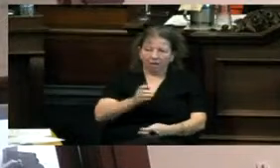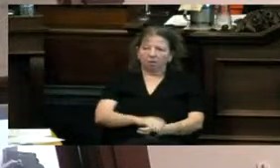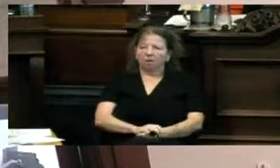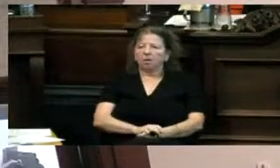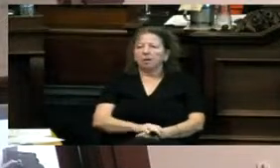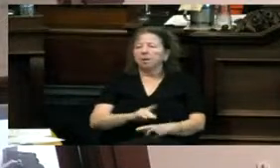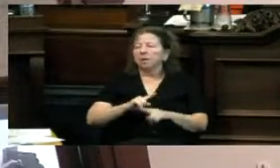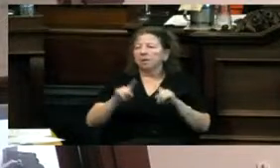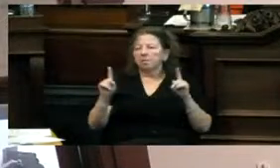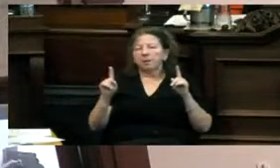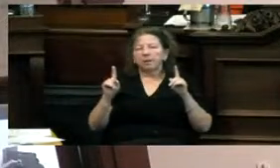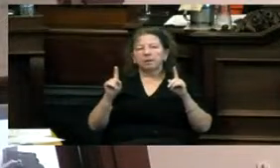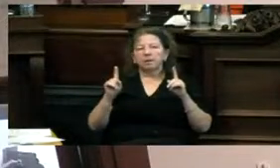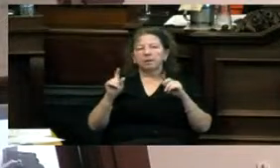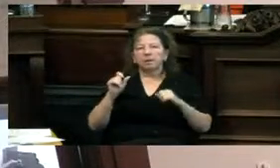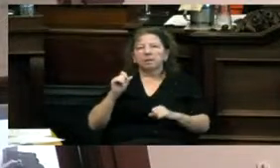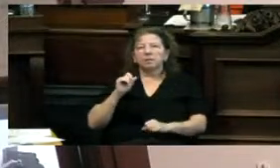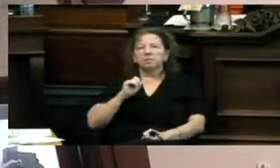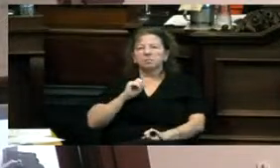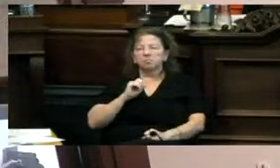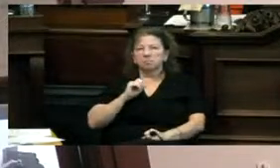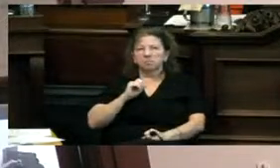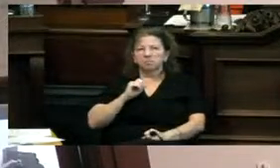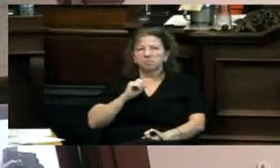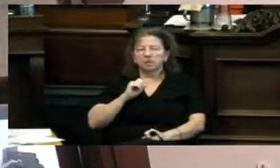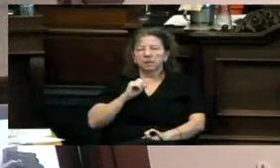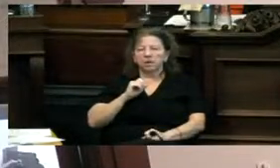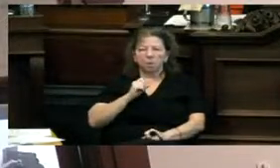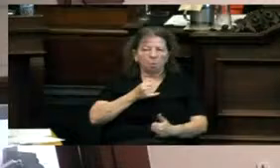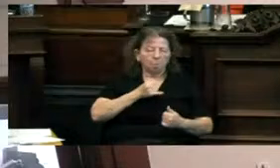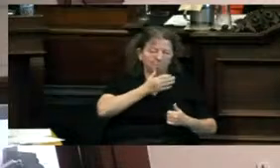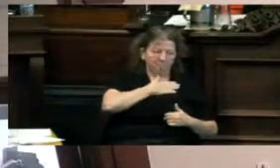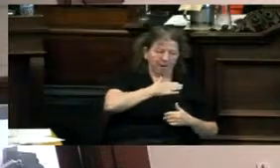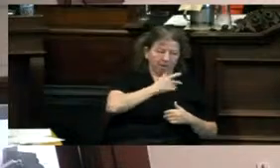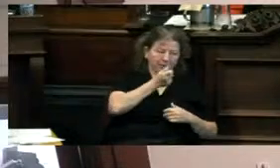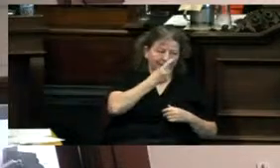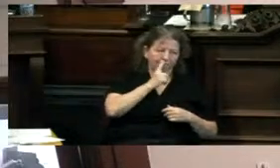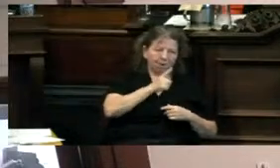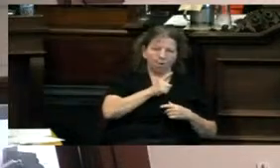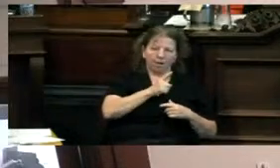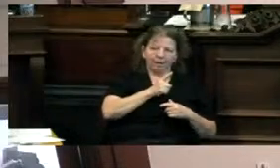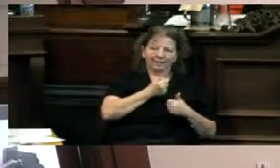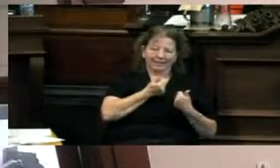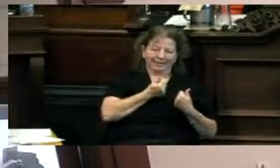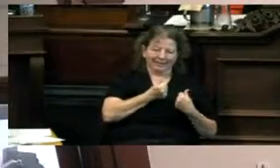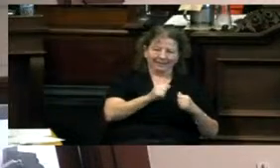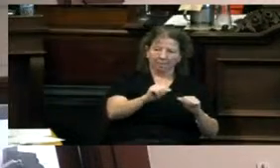the PAB. That's that's my vantage point. But I also